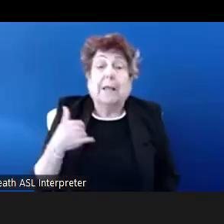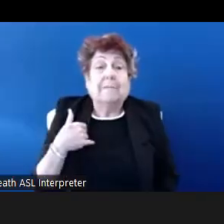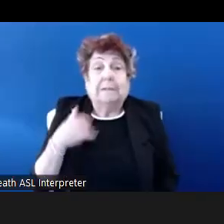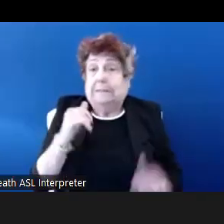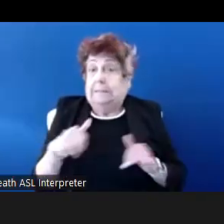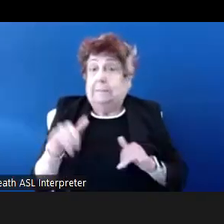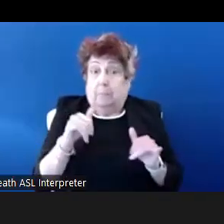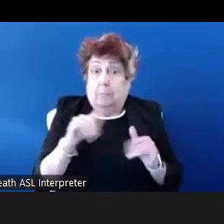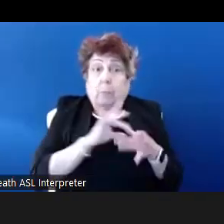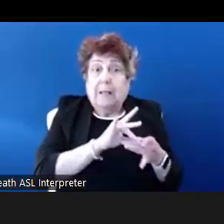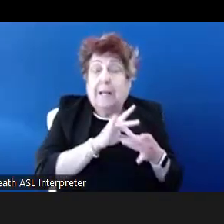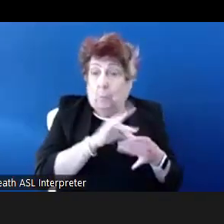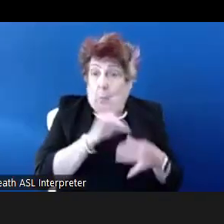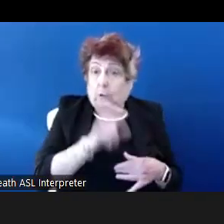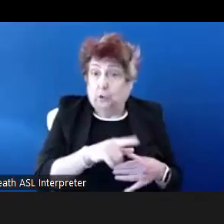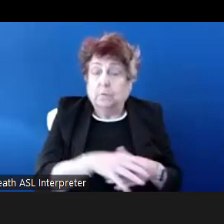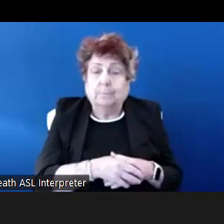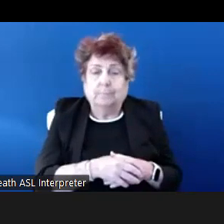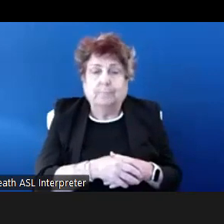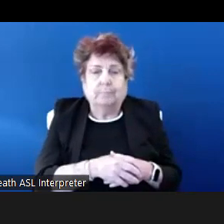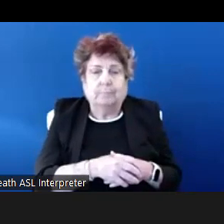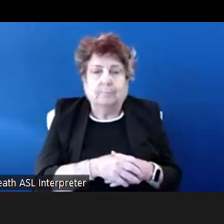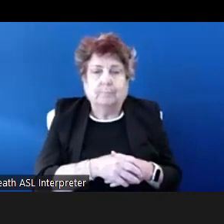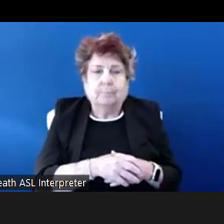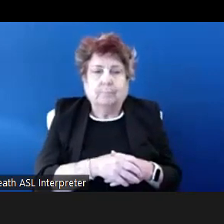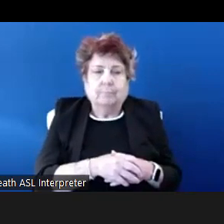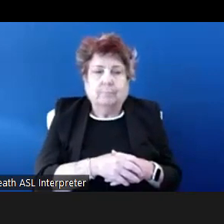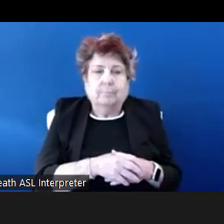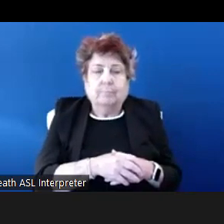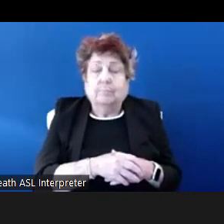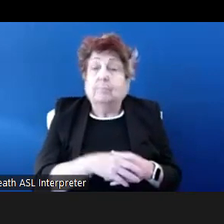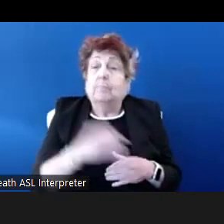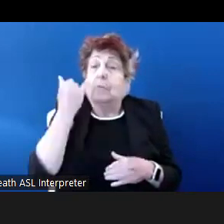in which, if we are a community-based organization, how